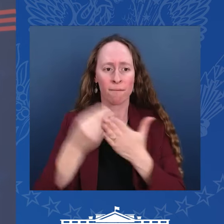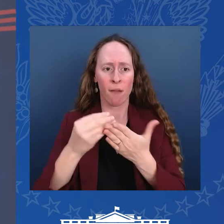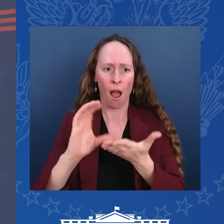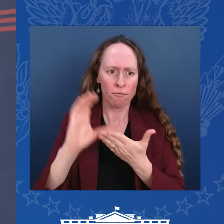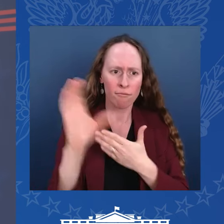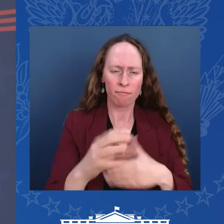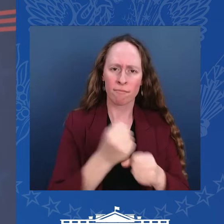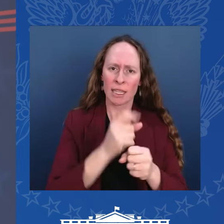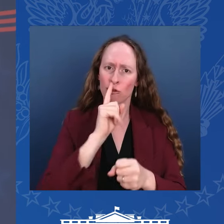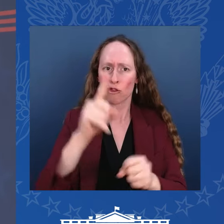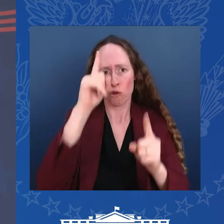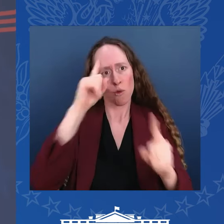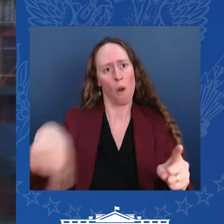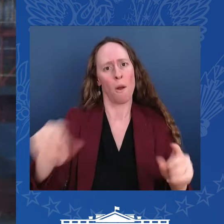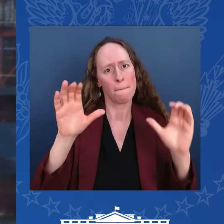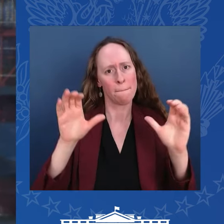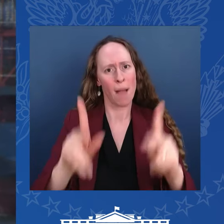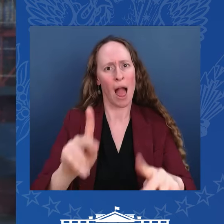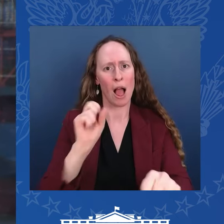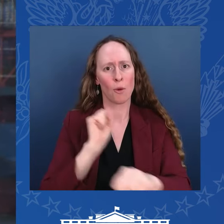We met here again when you went on strike,